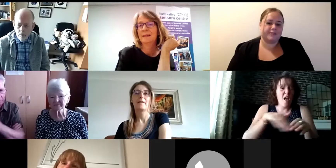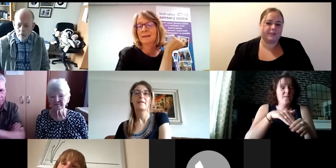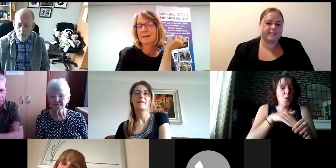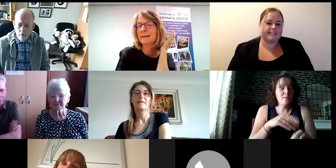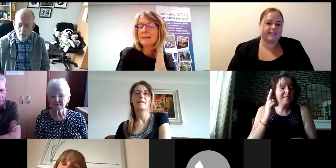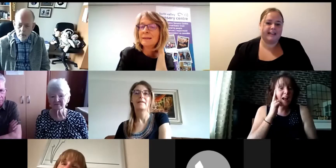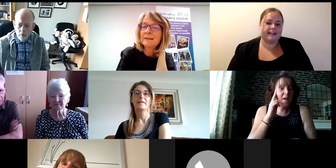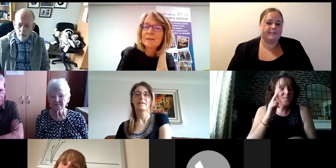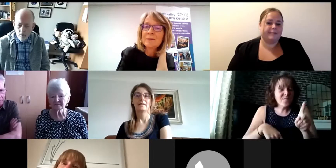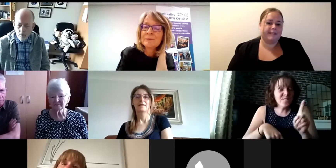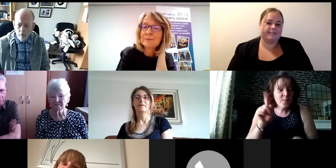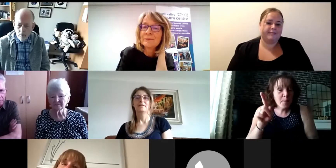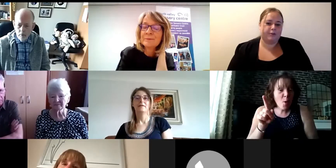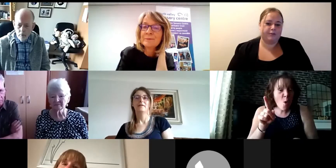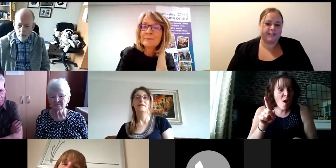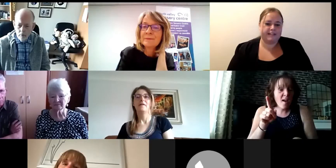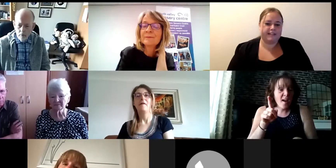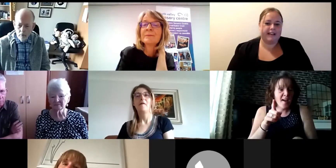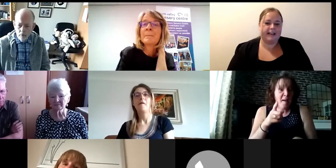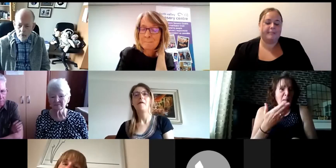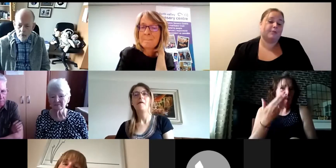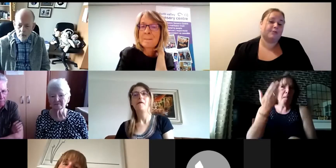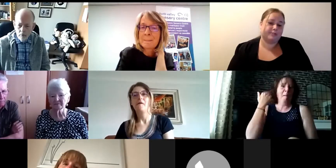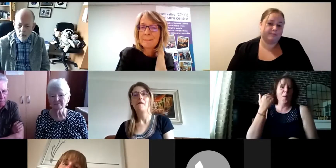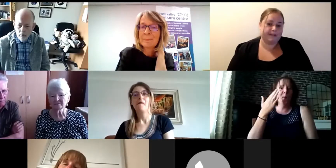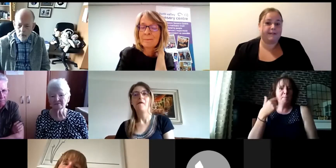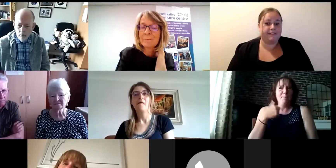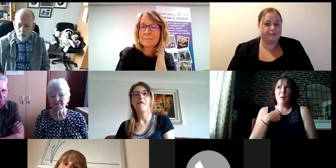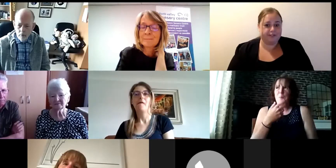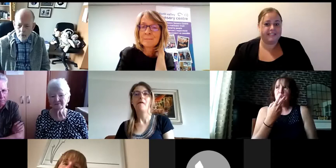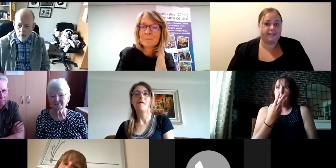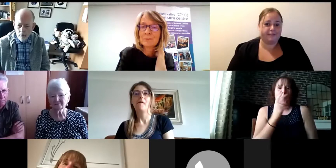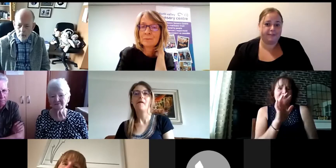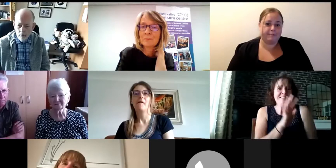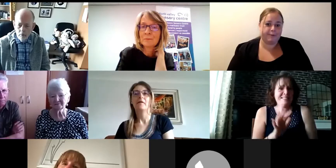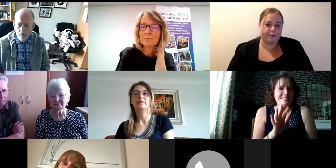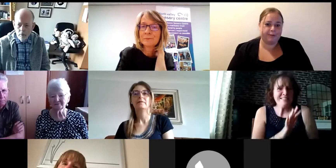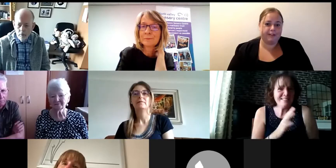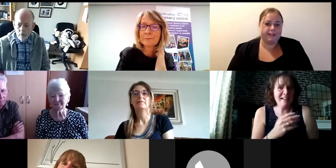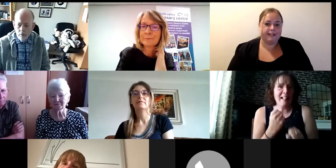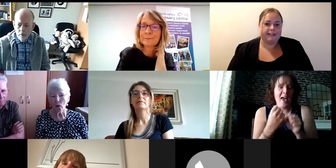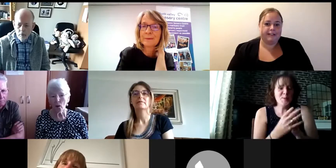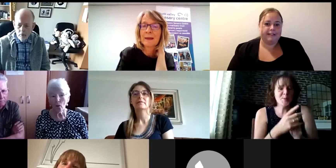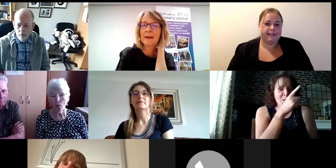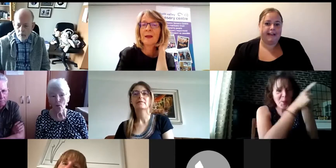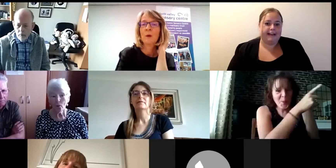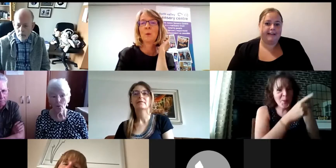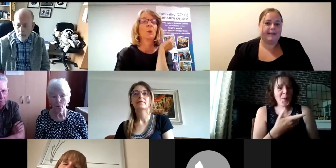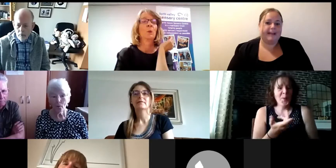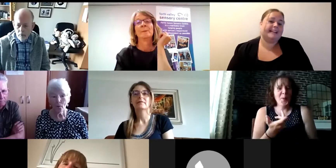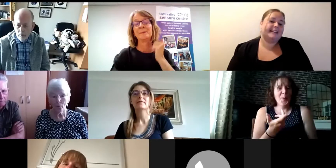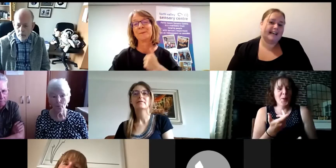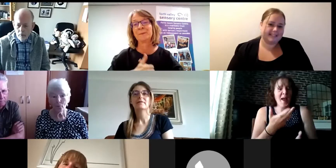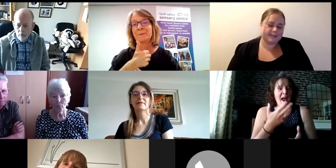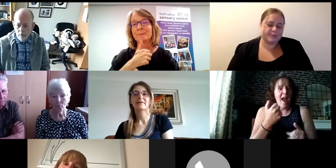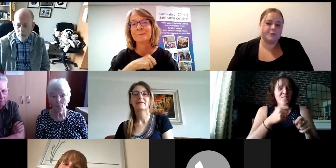I've joined, and been involved in. And also being involved in deaf football, and in Glasgow,